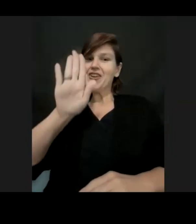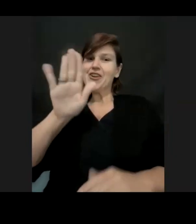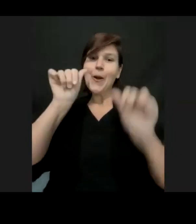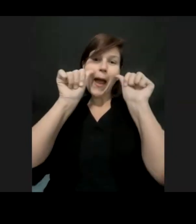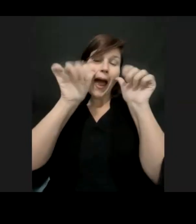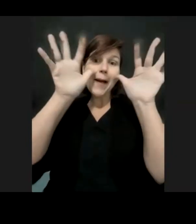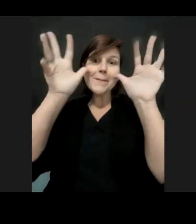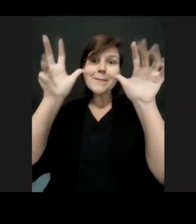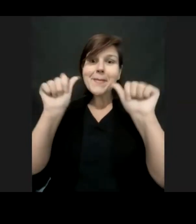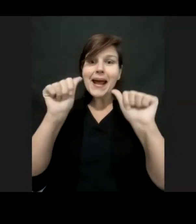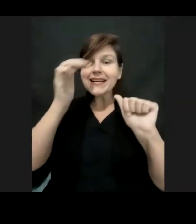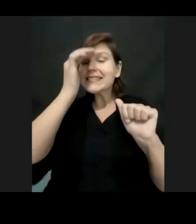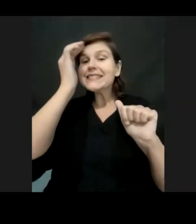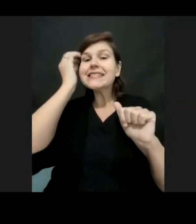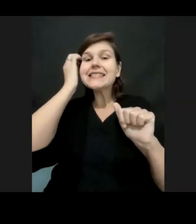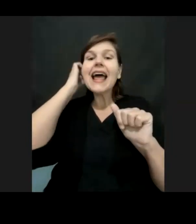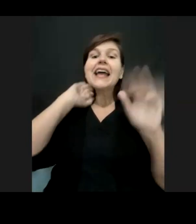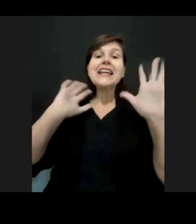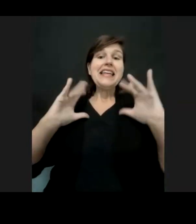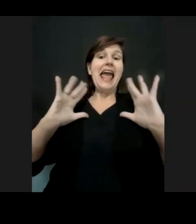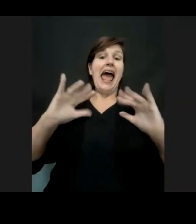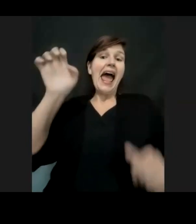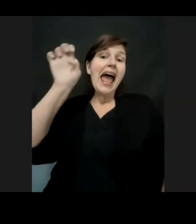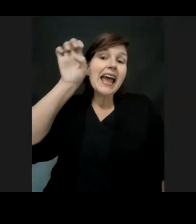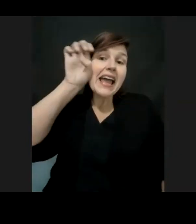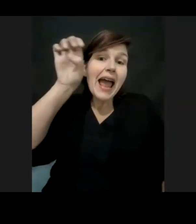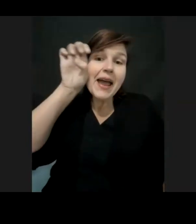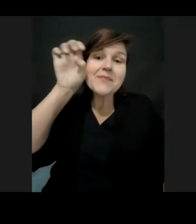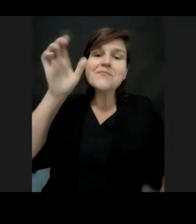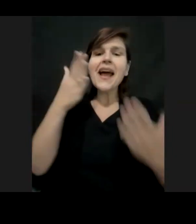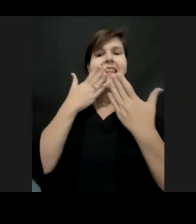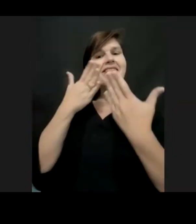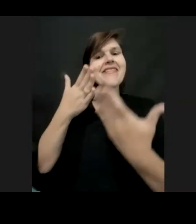Emmett! Yeah, thanks for coming, Emmett, we love having you along.